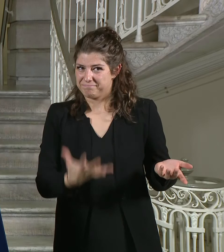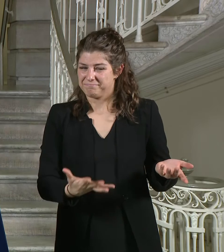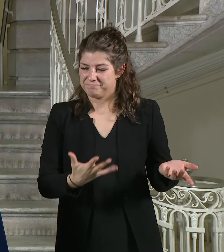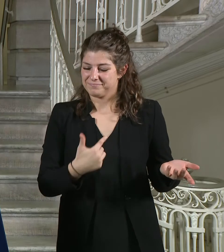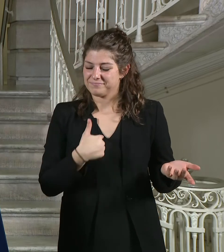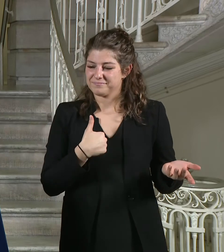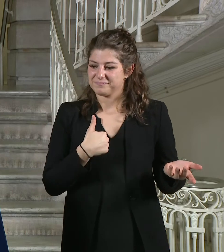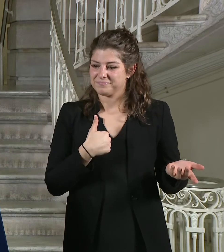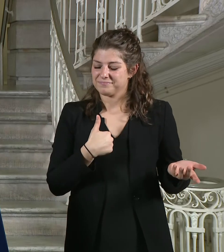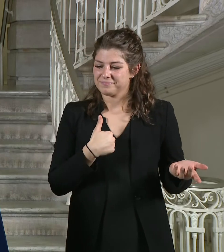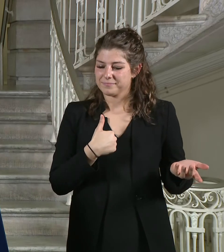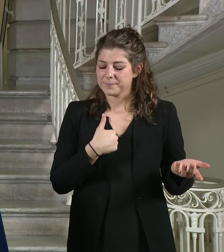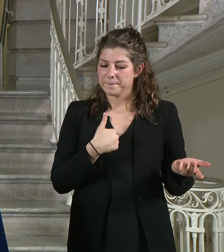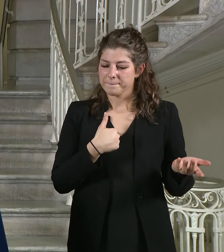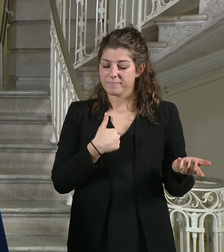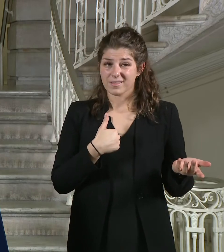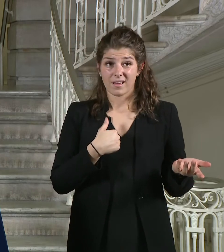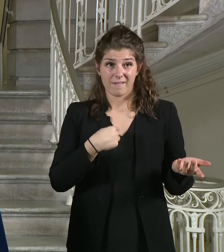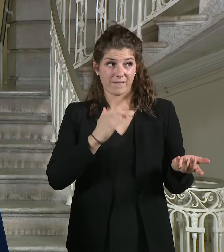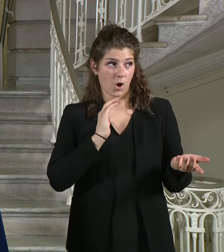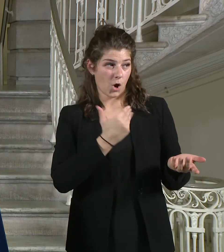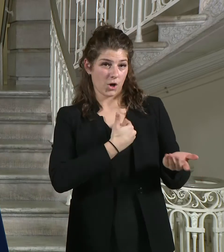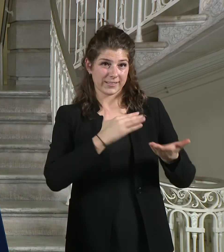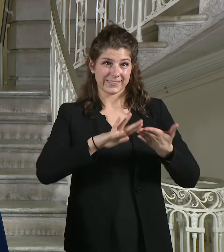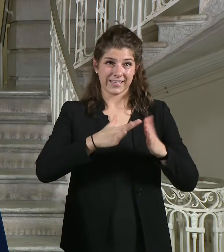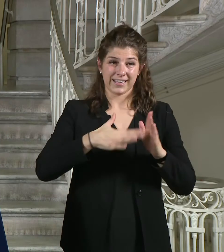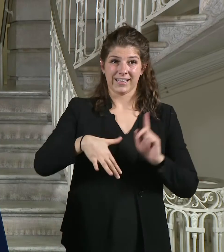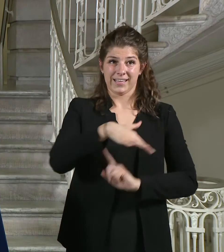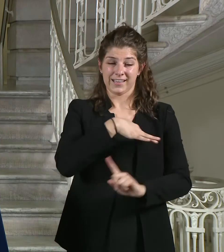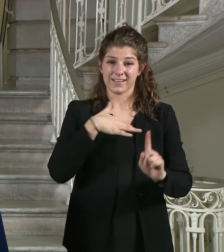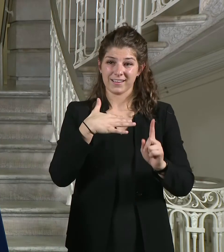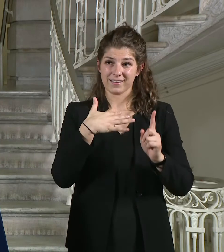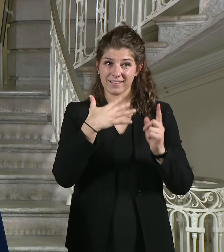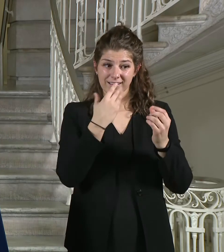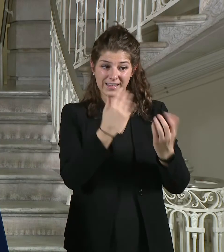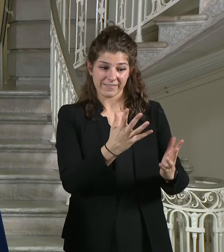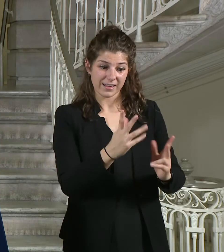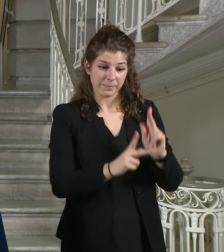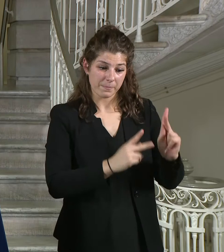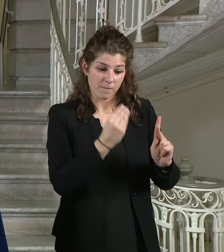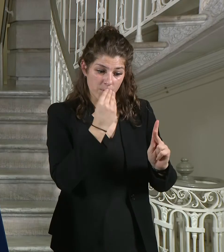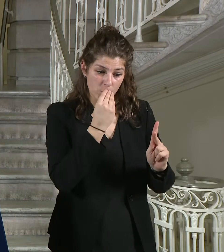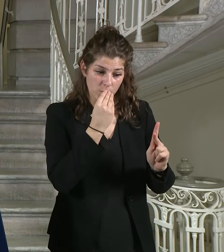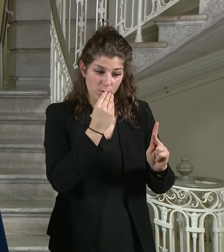AND SO -- I GUESS I'M